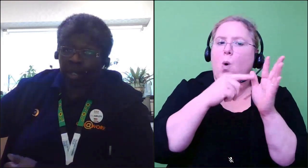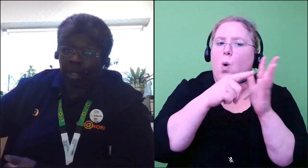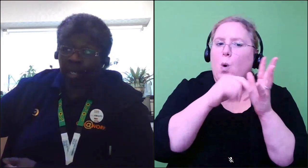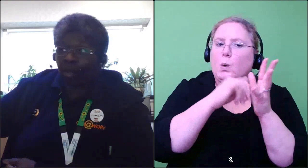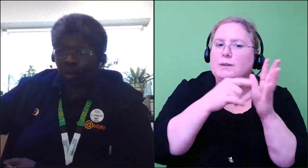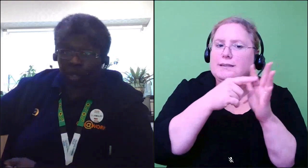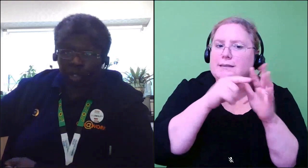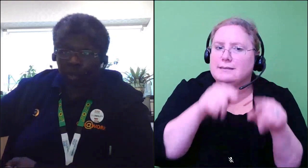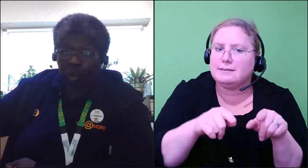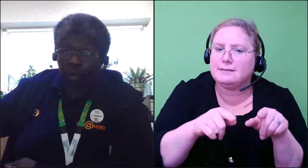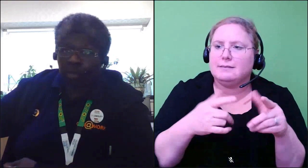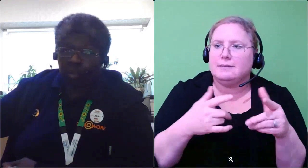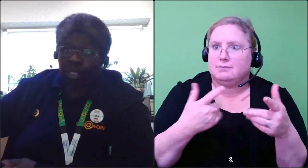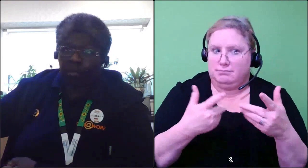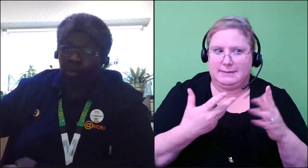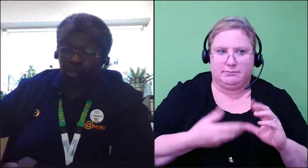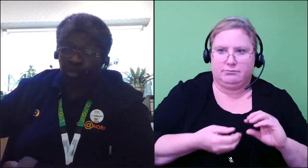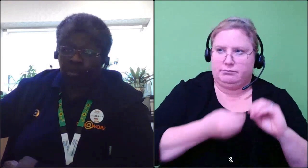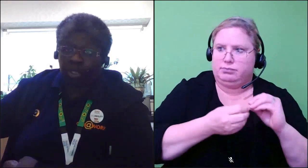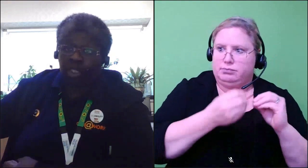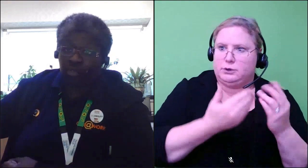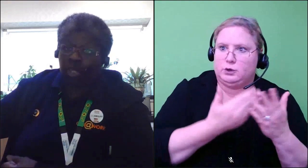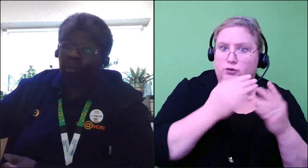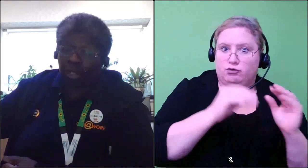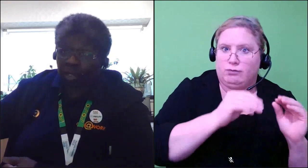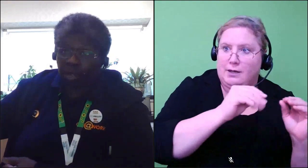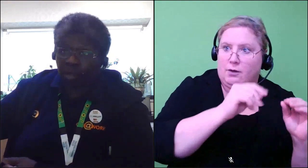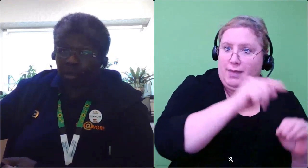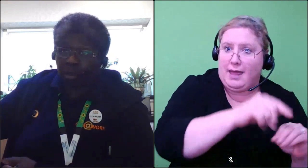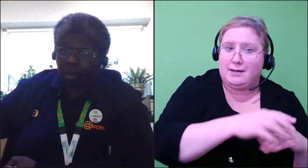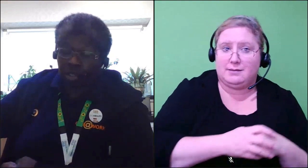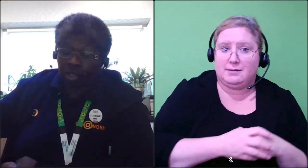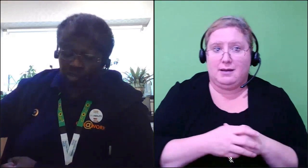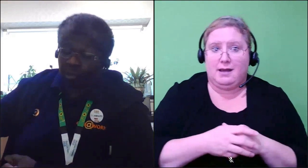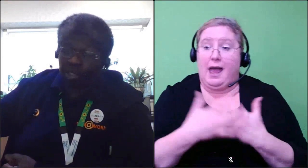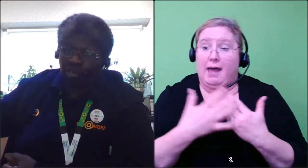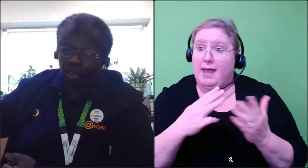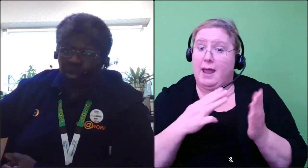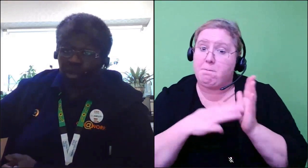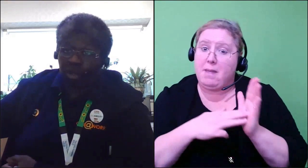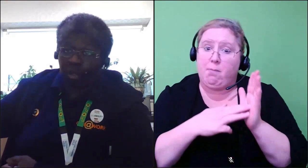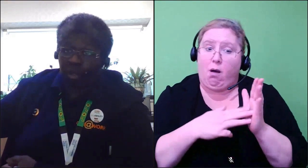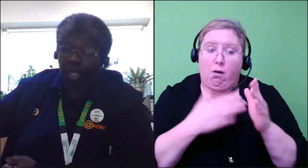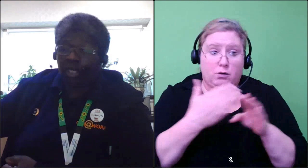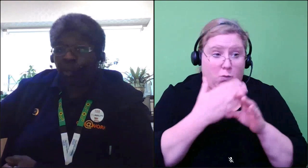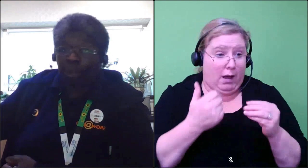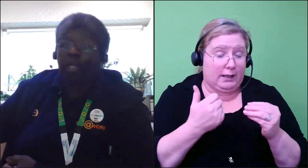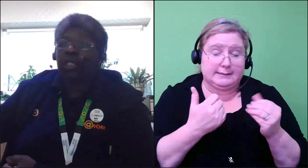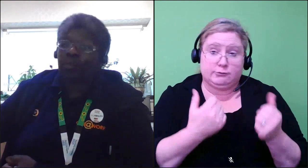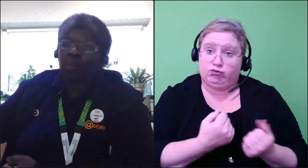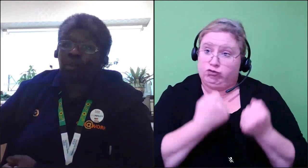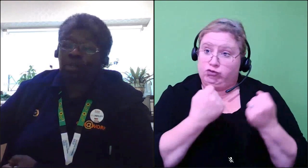I know at work as well the menopause group is extremely strong. It's got peer support.